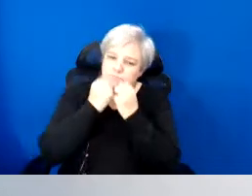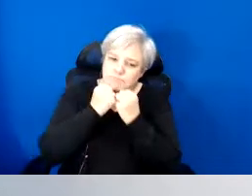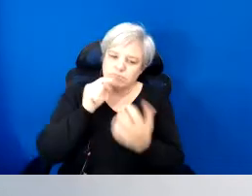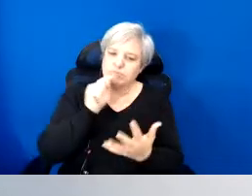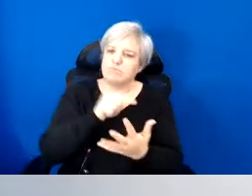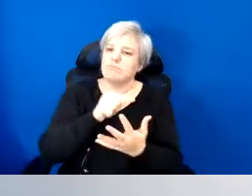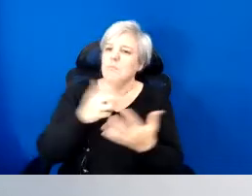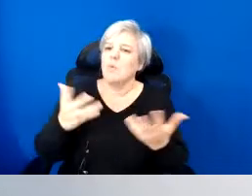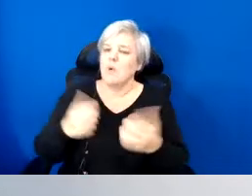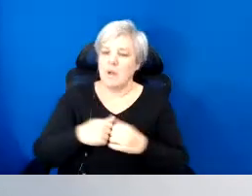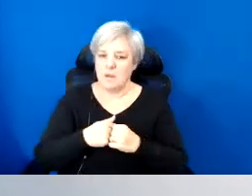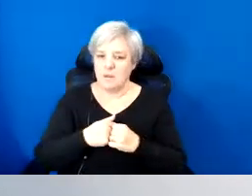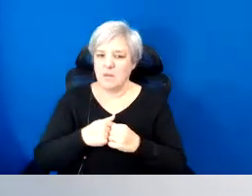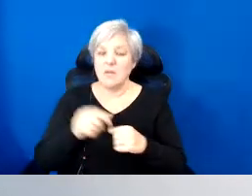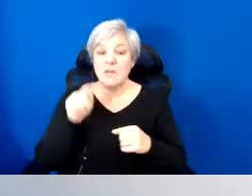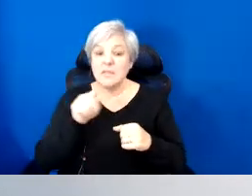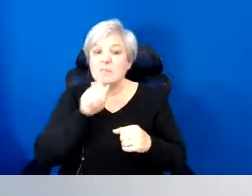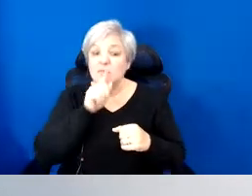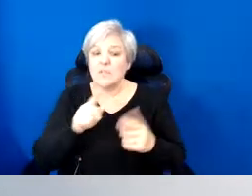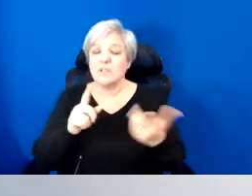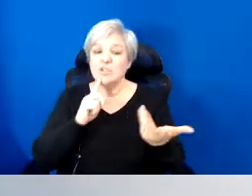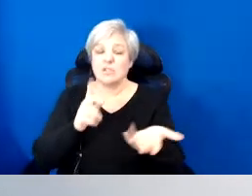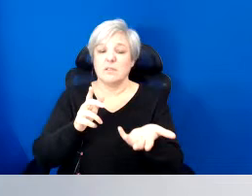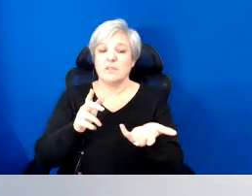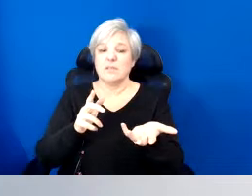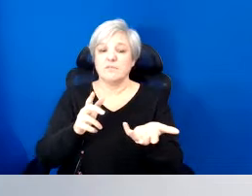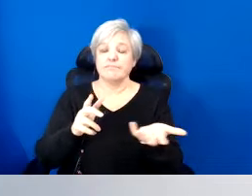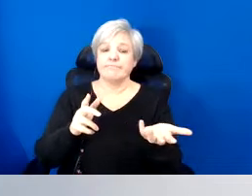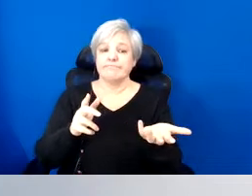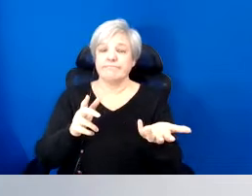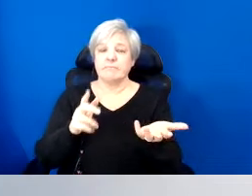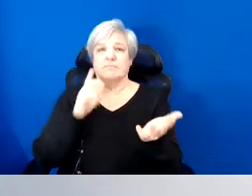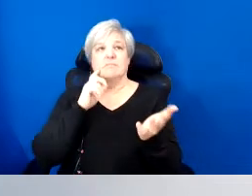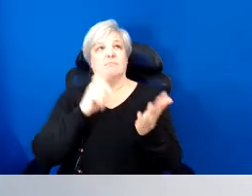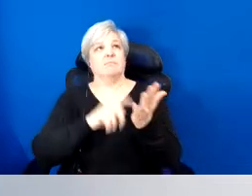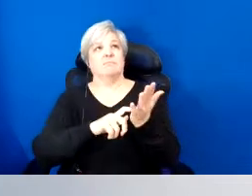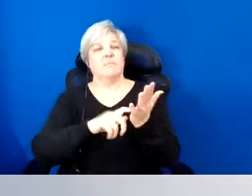This is an acknowledgment and recognize recognizing that shift that's had to happen.